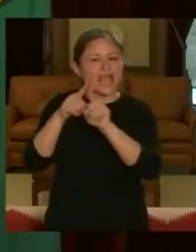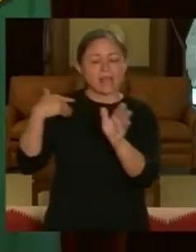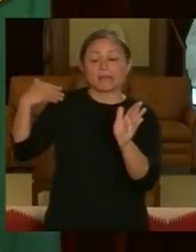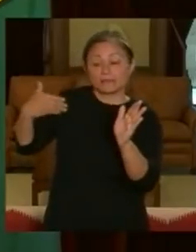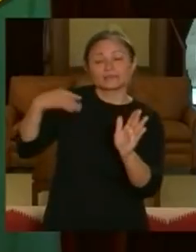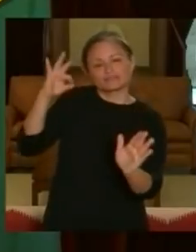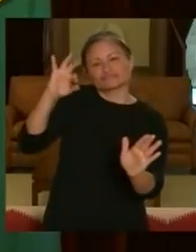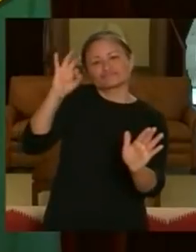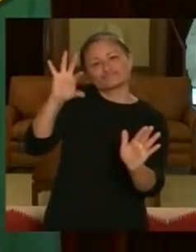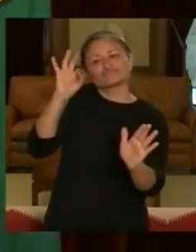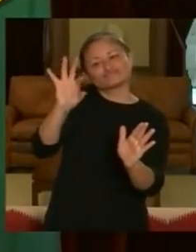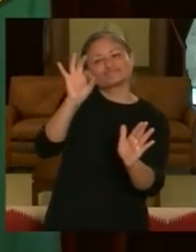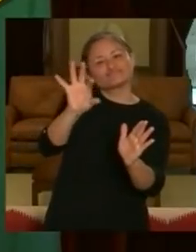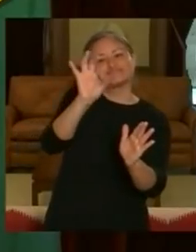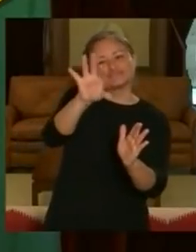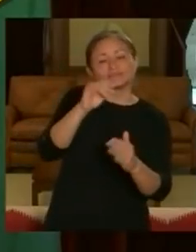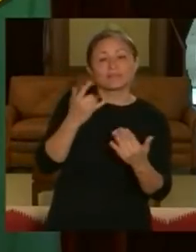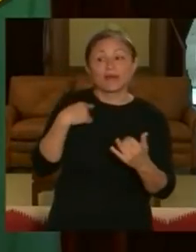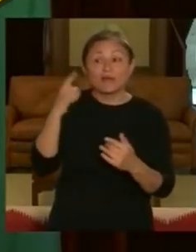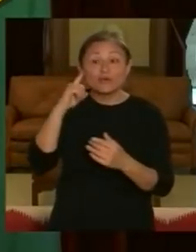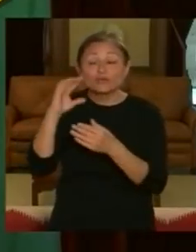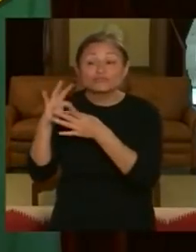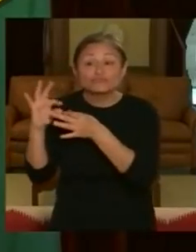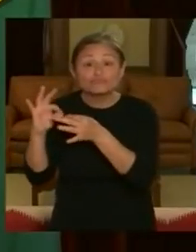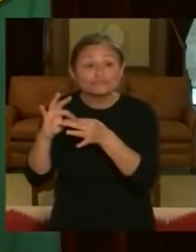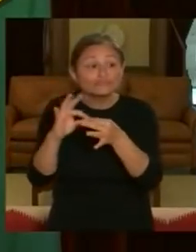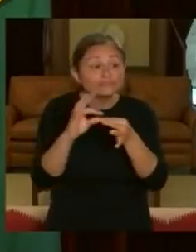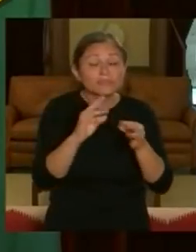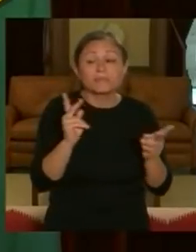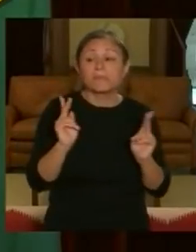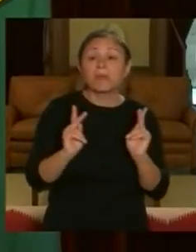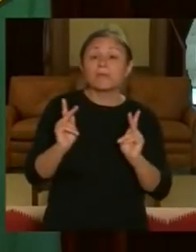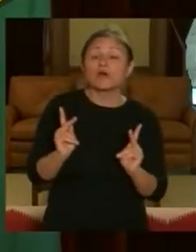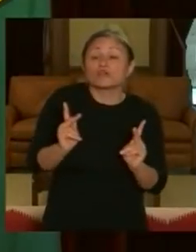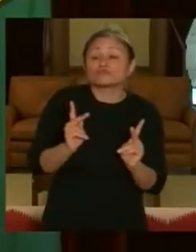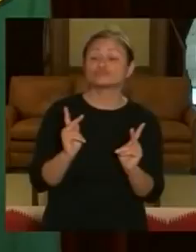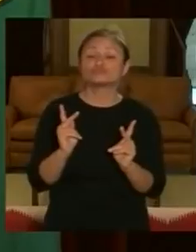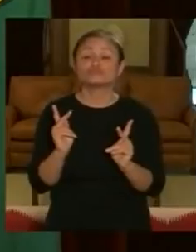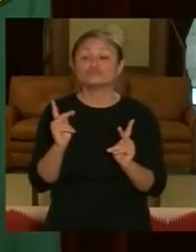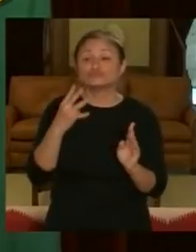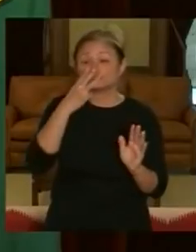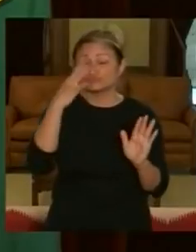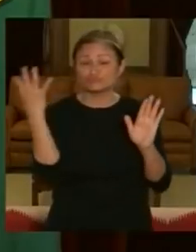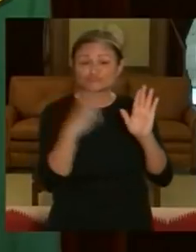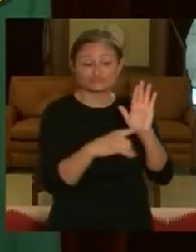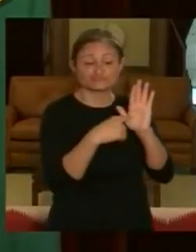I HAVE BEEN VERY CLEAR ON THE NEED FOR WASHINGTONIANS TO STAY HOME ALREADY.